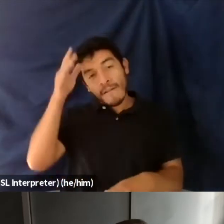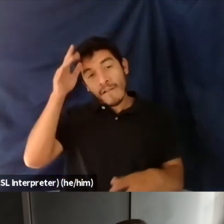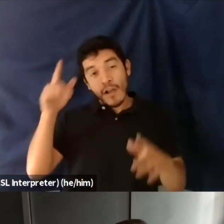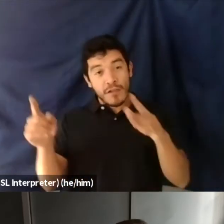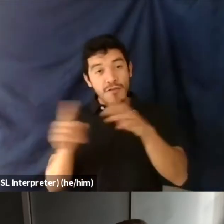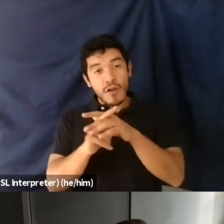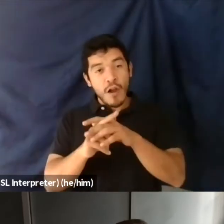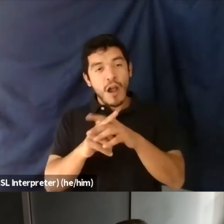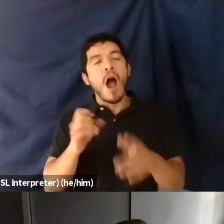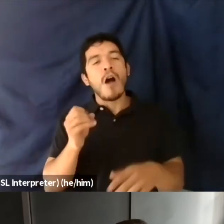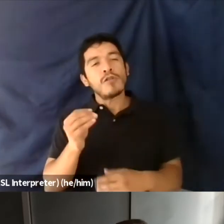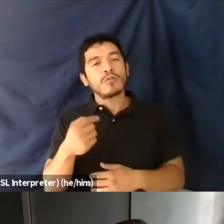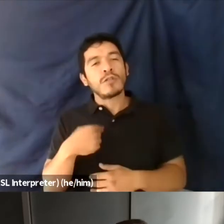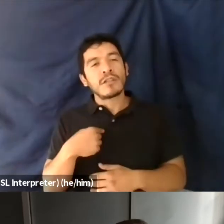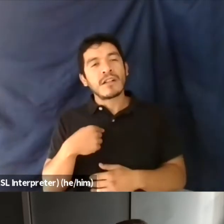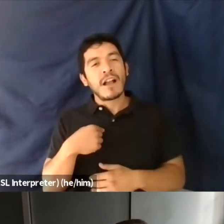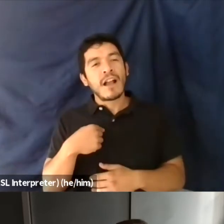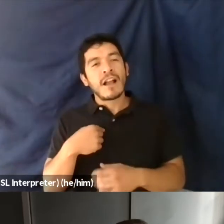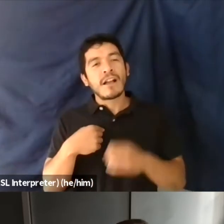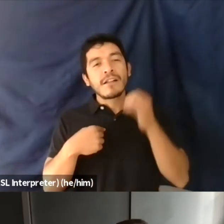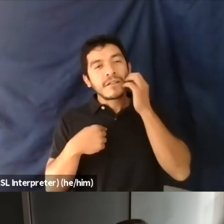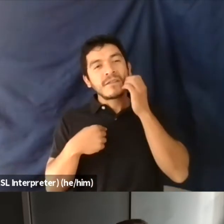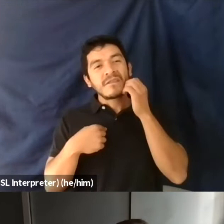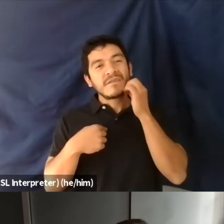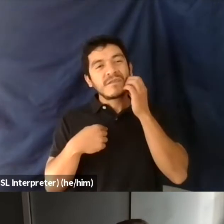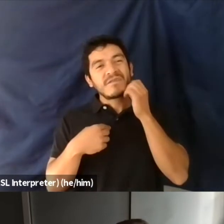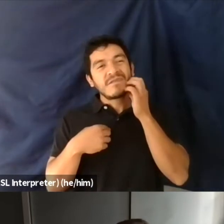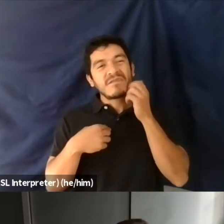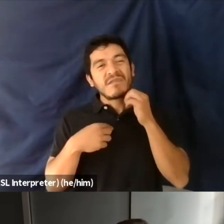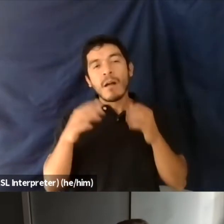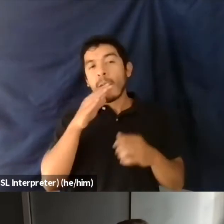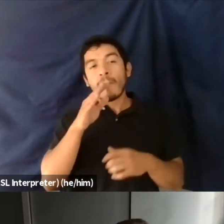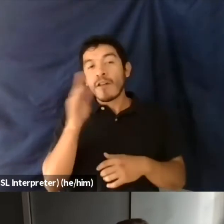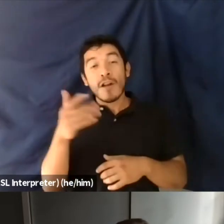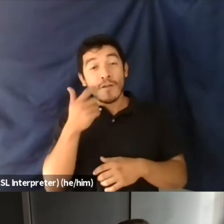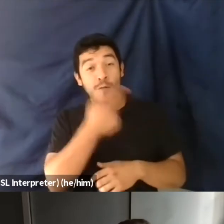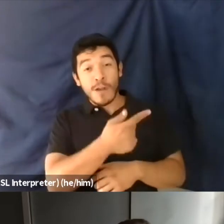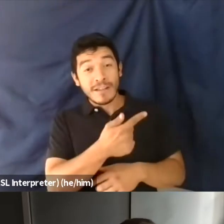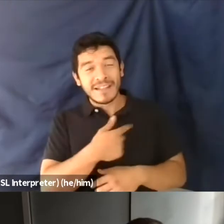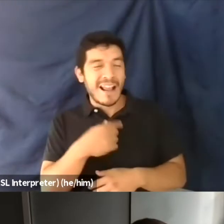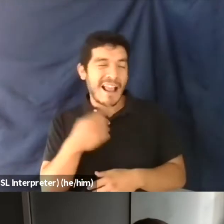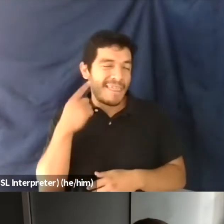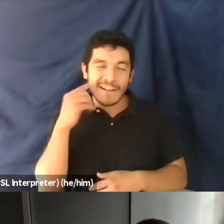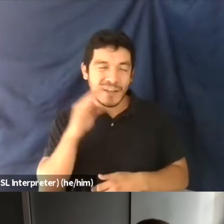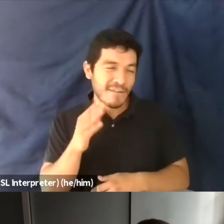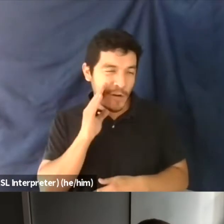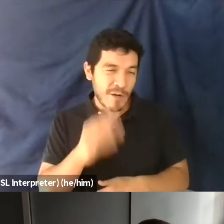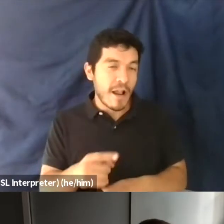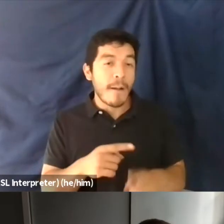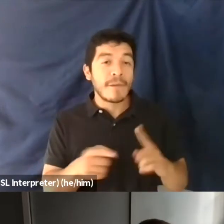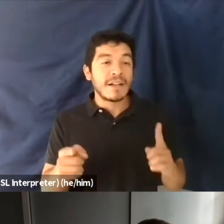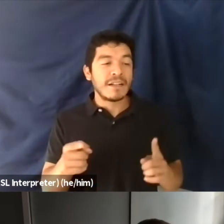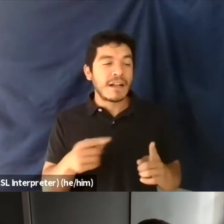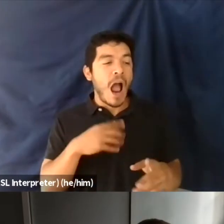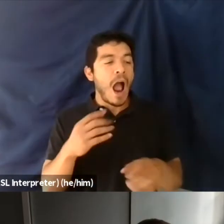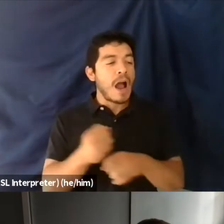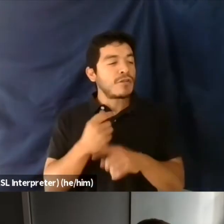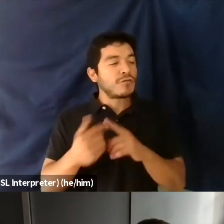And so I sort of like I learned, I hope my mother never watches this, she never will. But like I learned, you know, I just got to fill in some of those gaps.